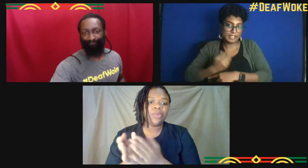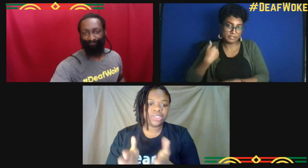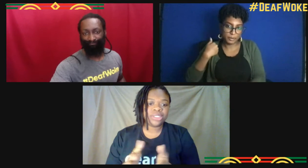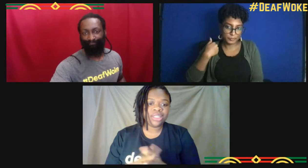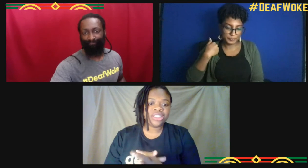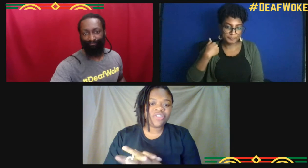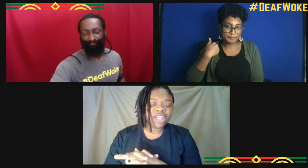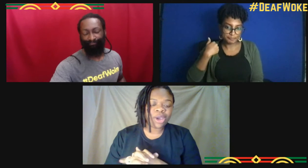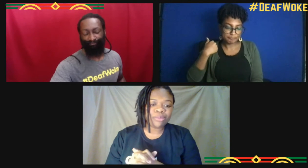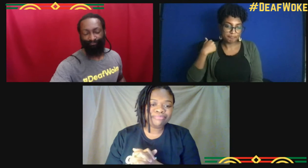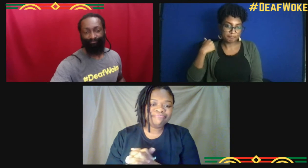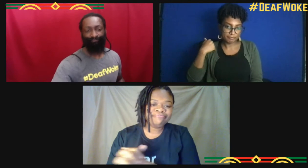that was in this video.